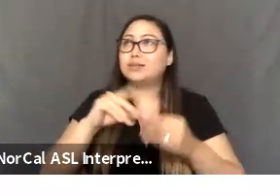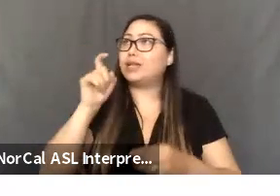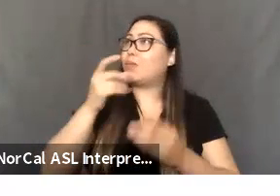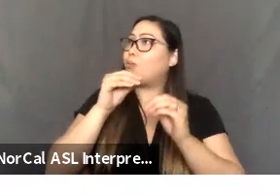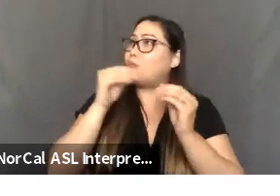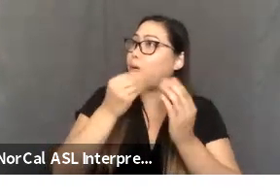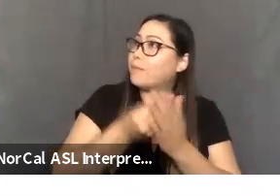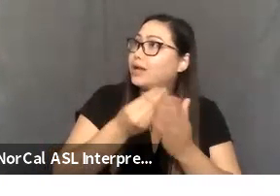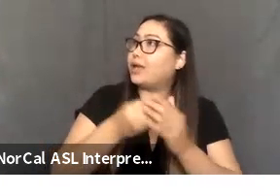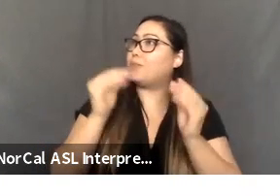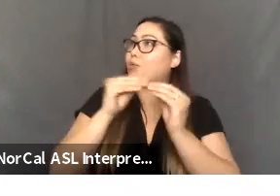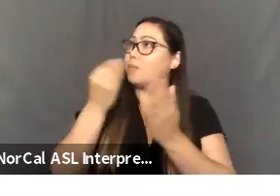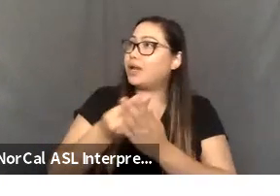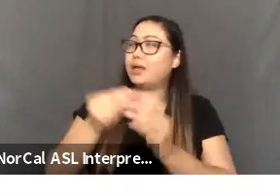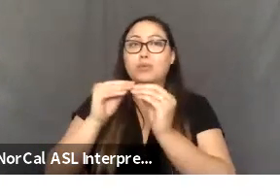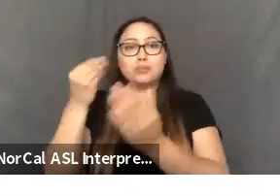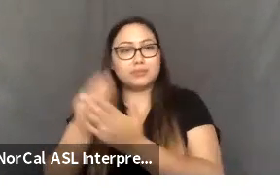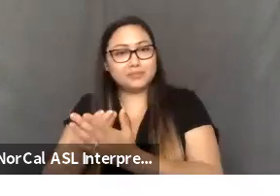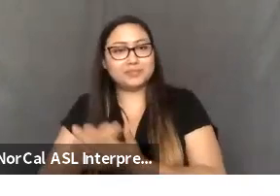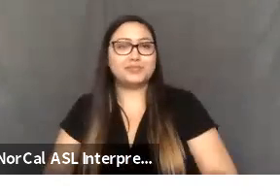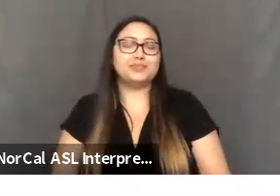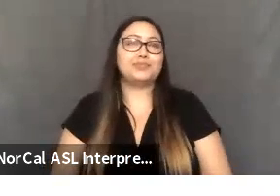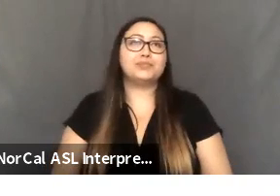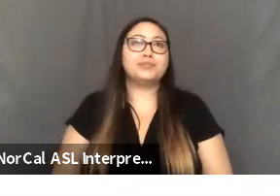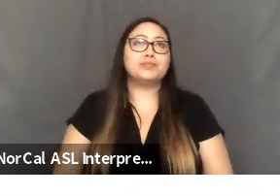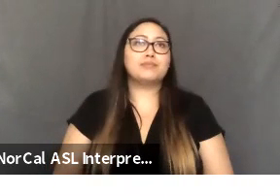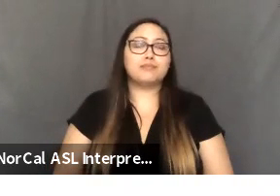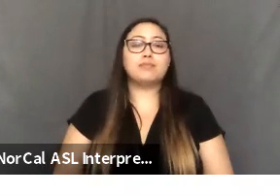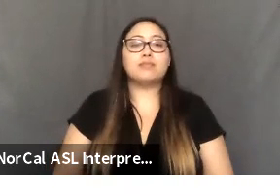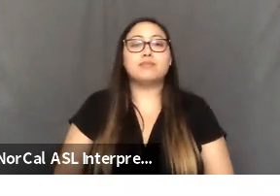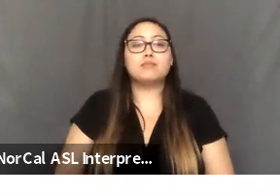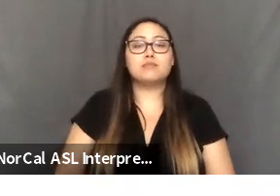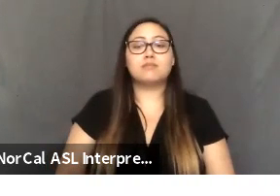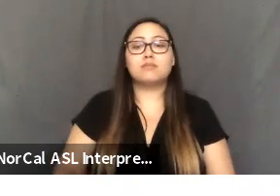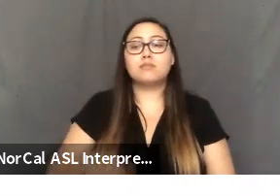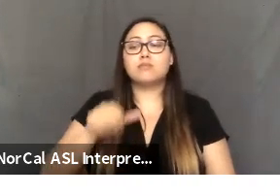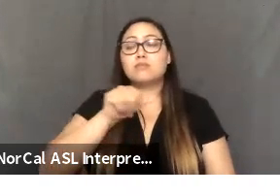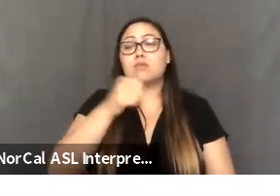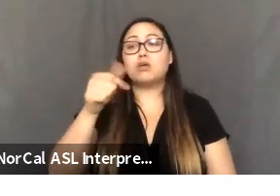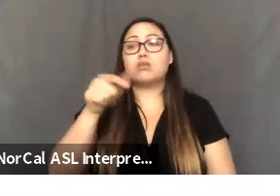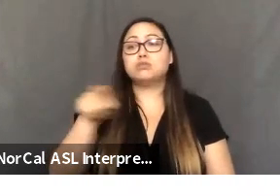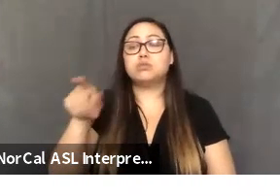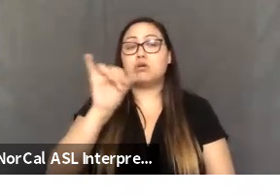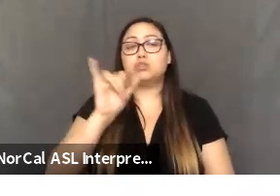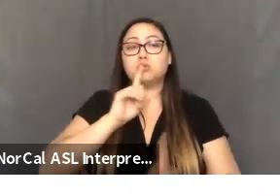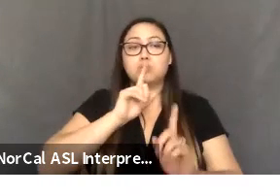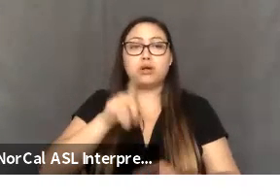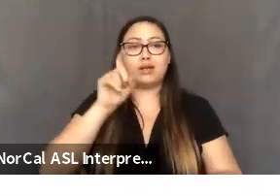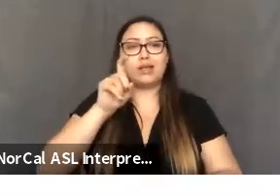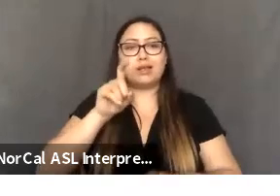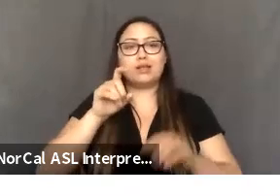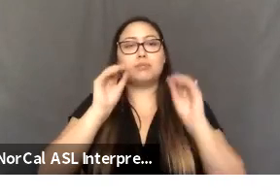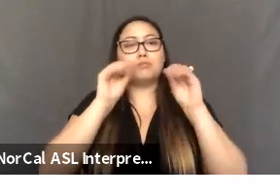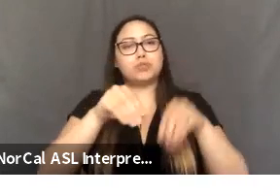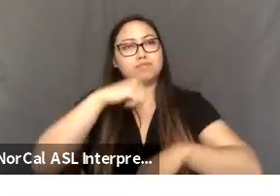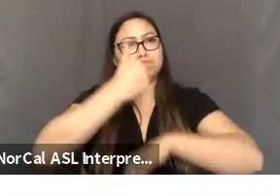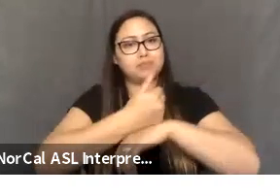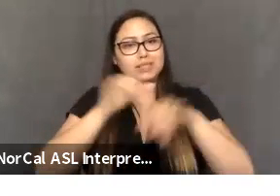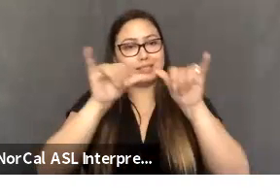more budget. Participants also reported needing systems in place. So many talked about feeling as